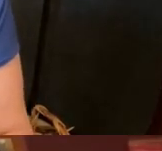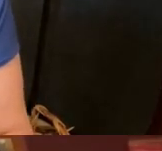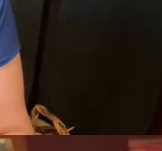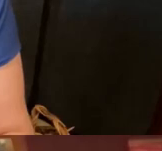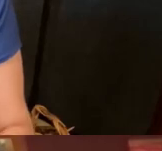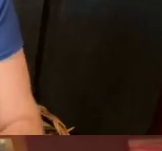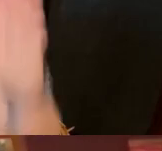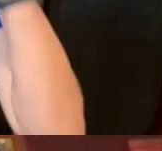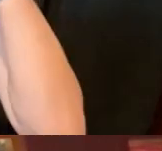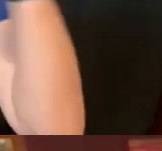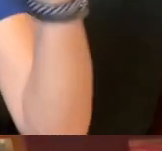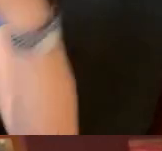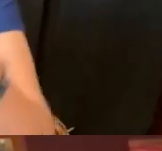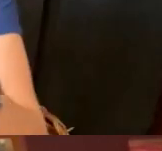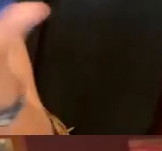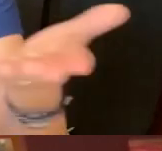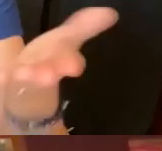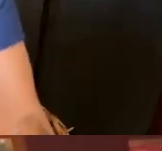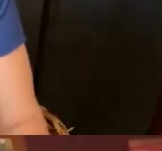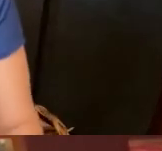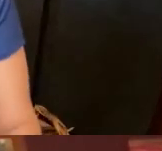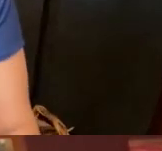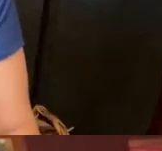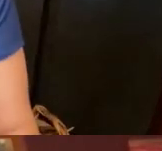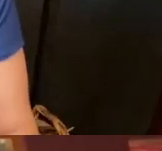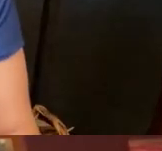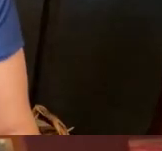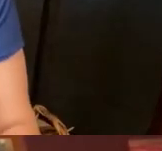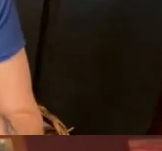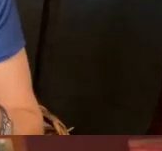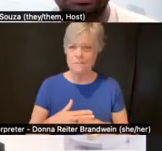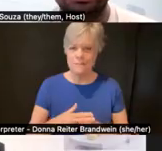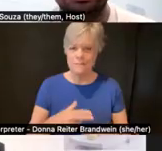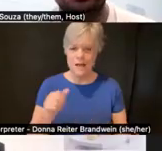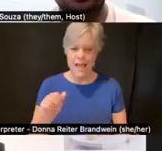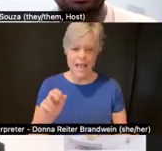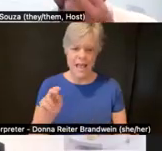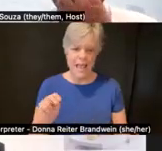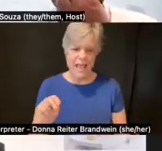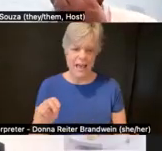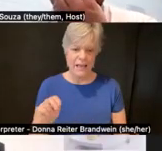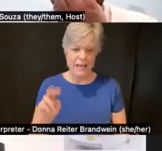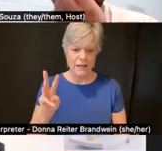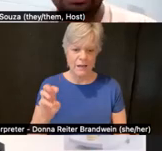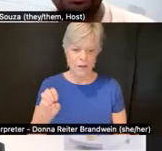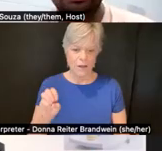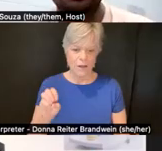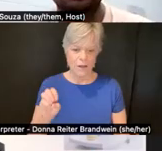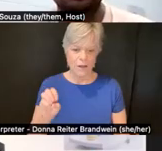Hello, everyone. This is Ann Wai-Yee Kwong, she, her pronouns.